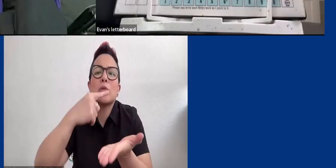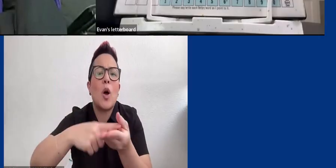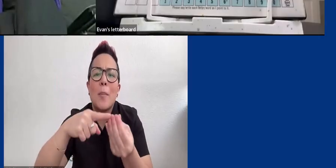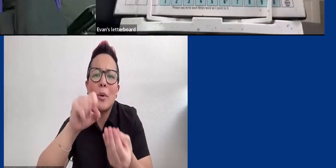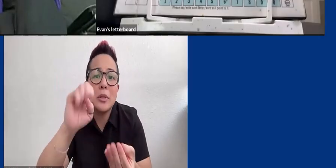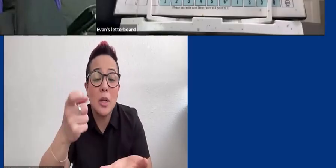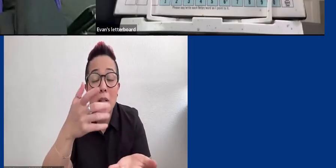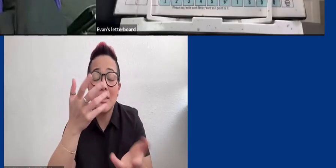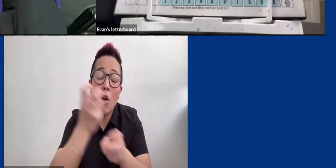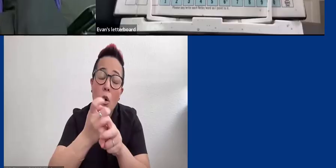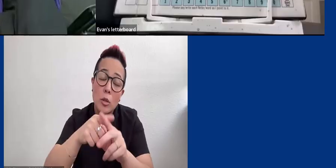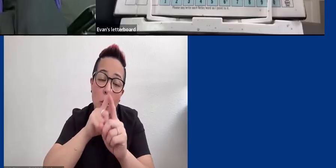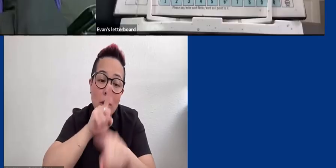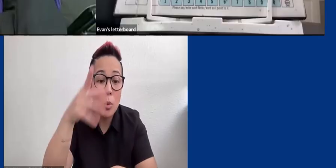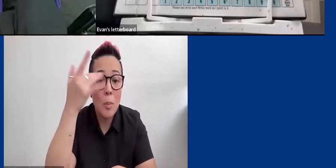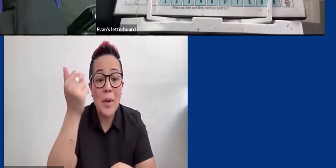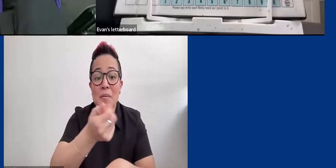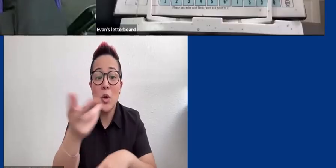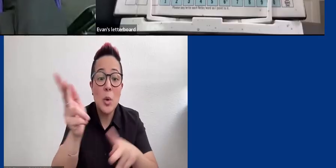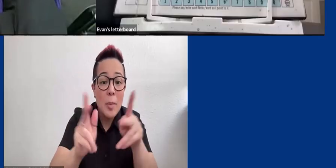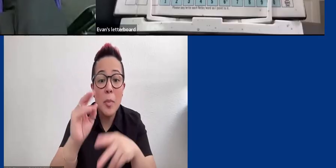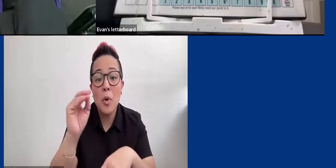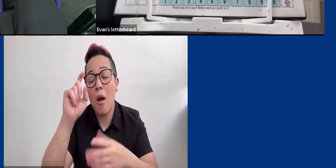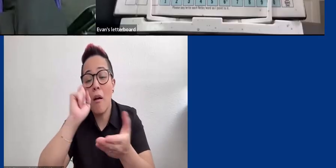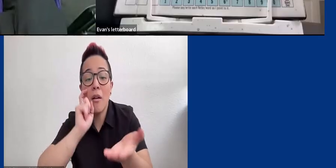acknowledge people with disabilities having any positive